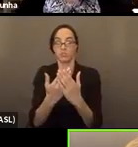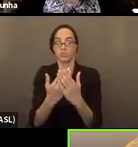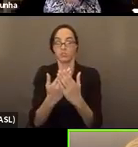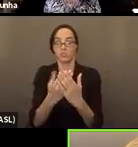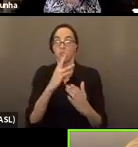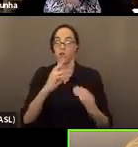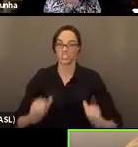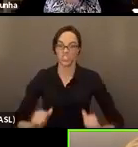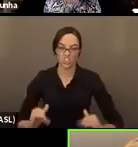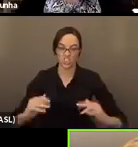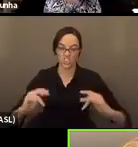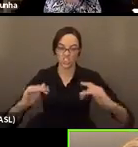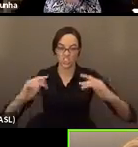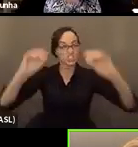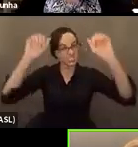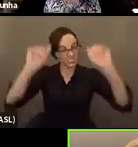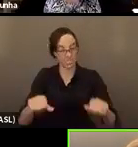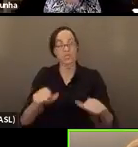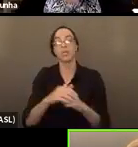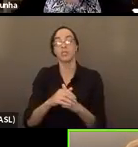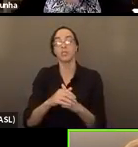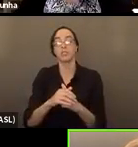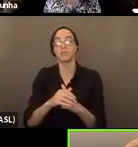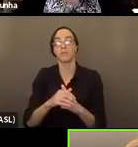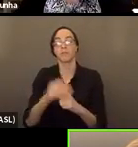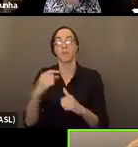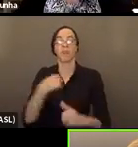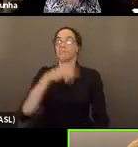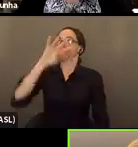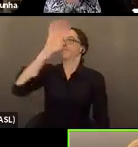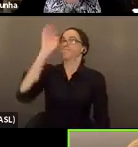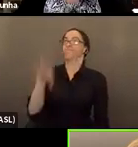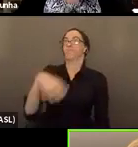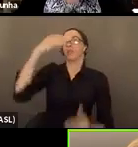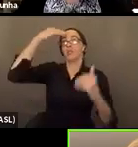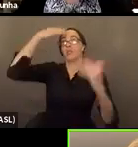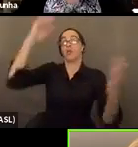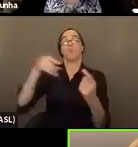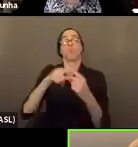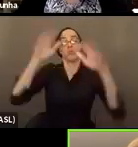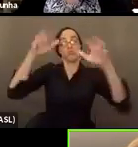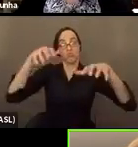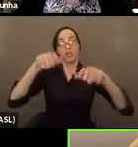those rains hit um what about the rest of you uh mike was there something else that you'd like to